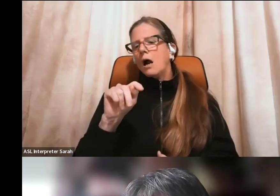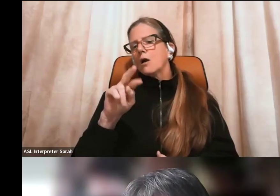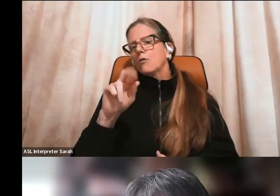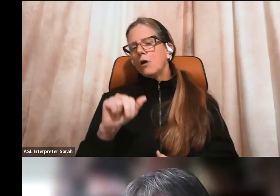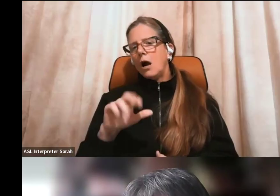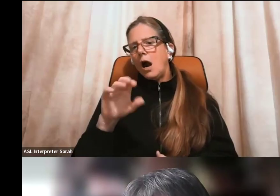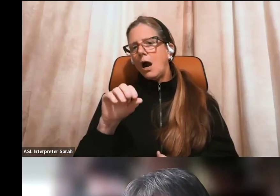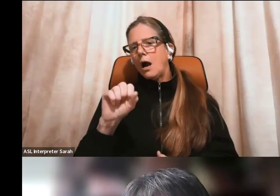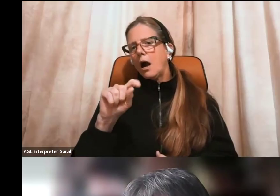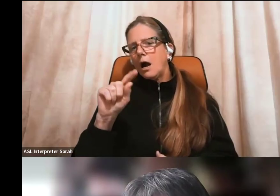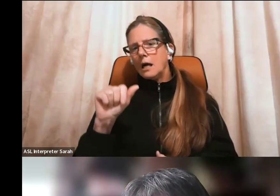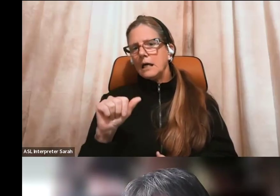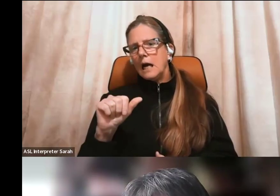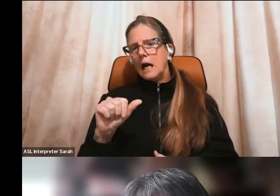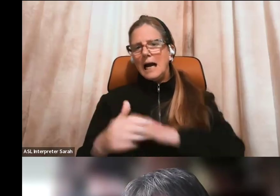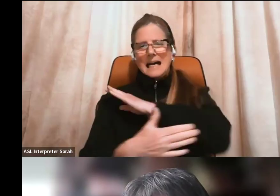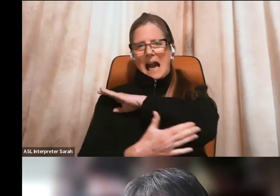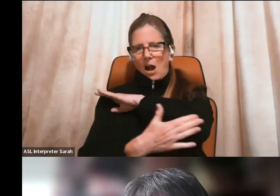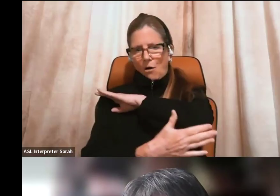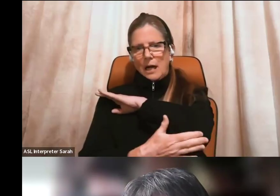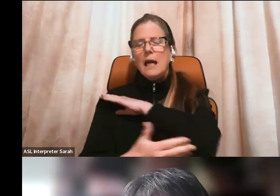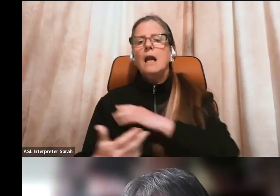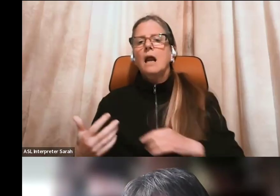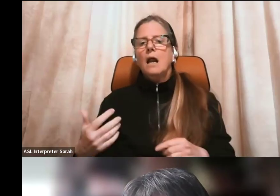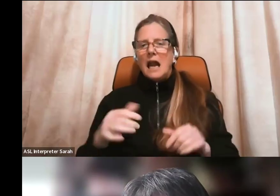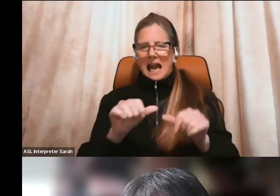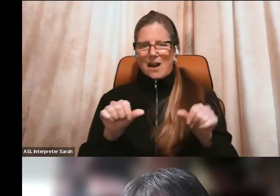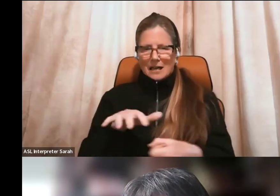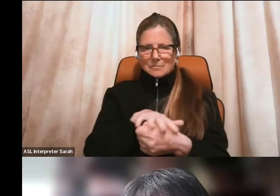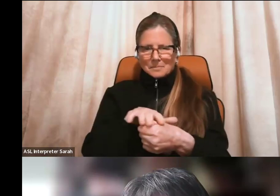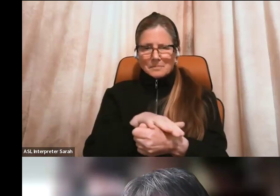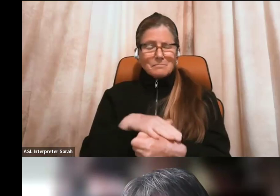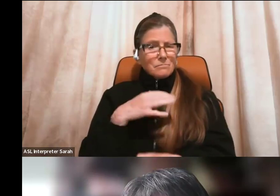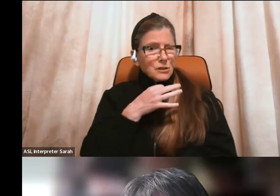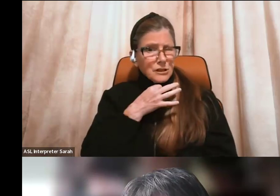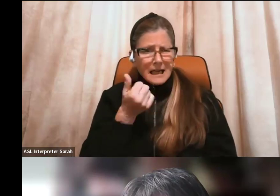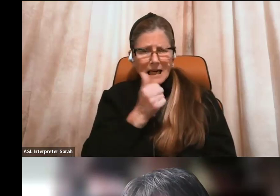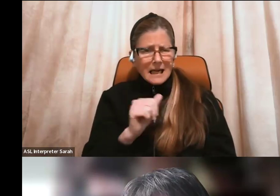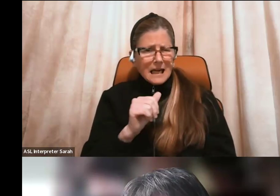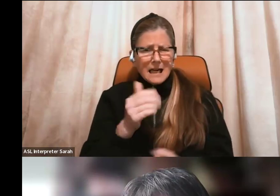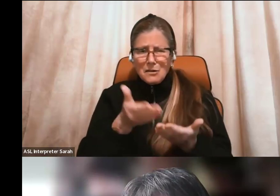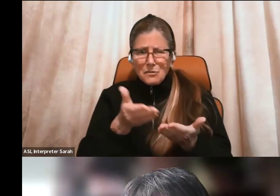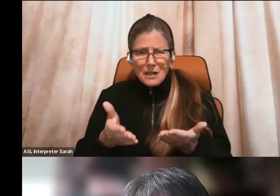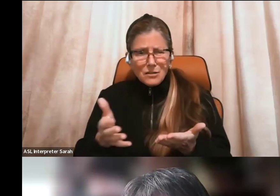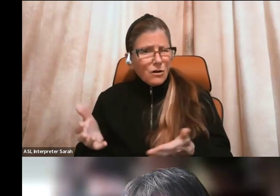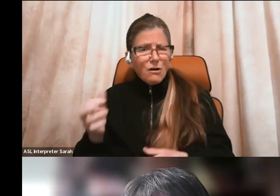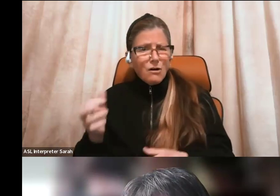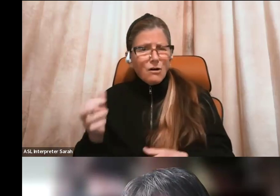if there are any resources or any programs in this area that I could potentially promote to